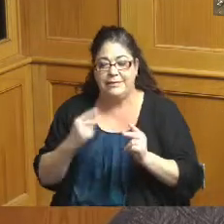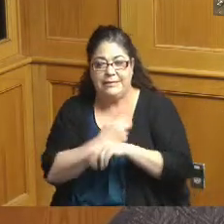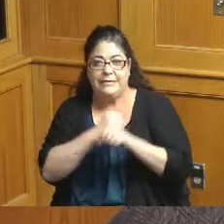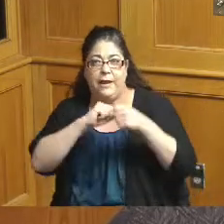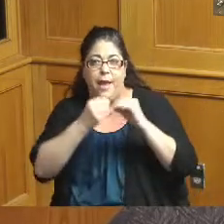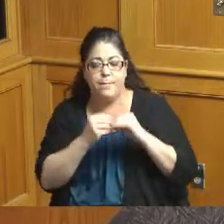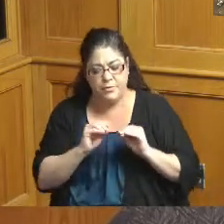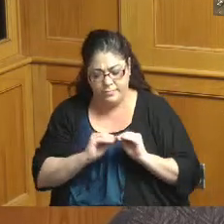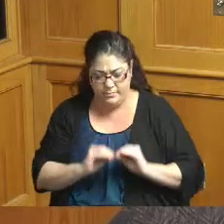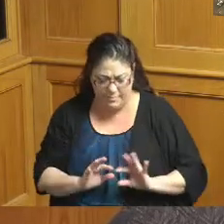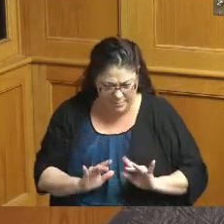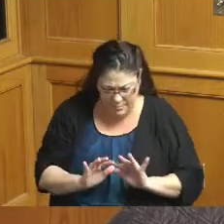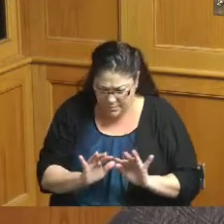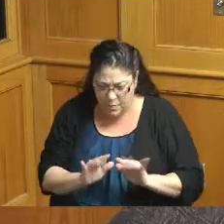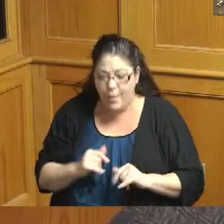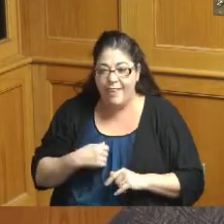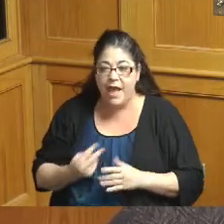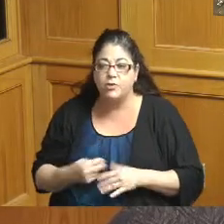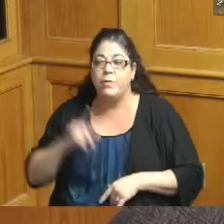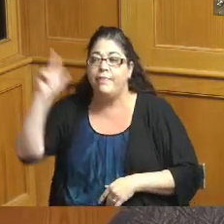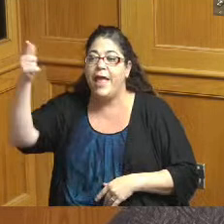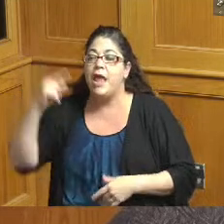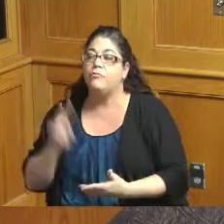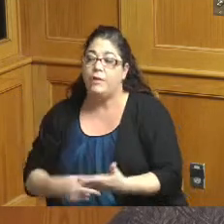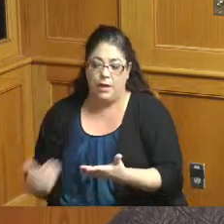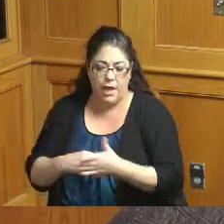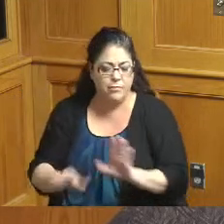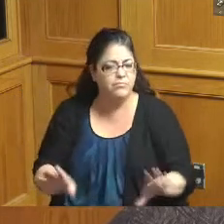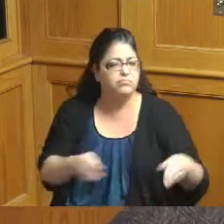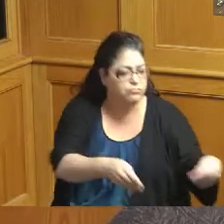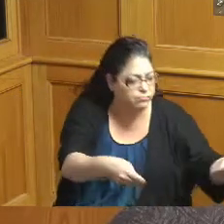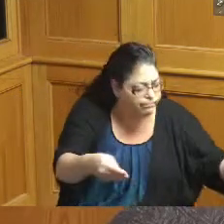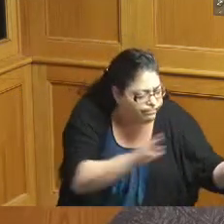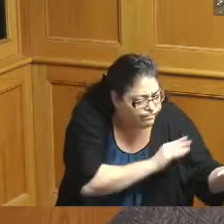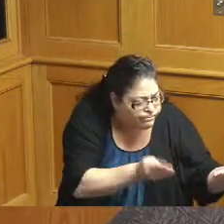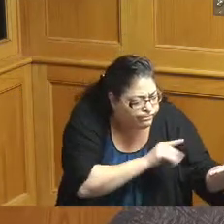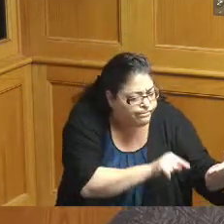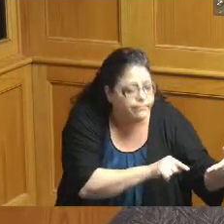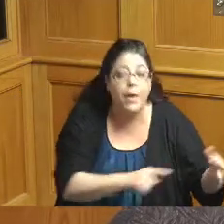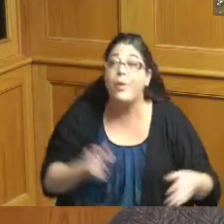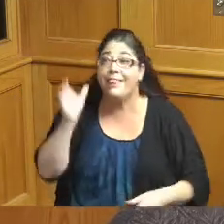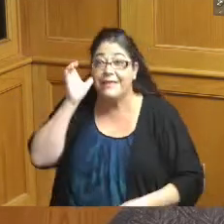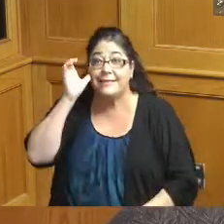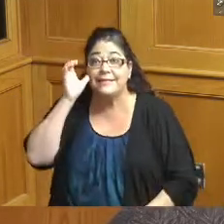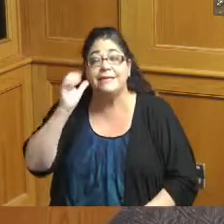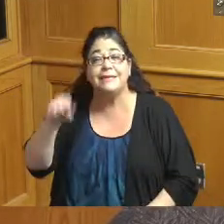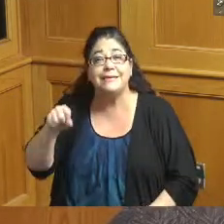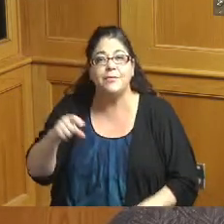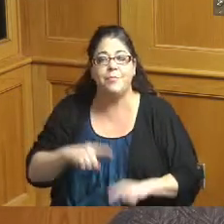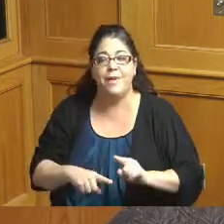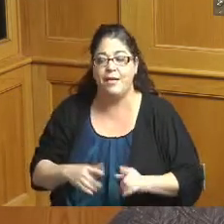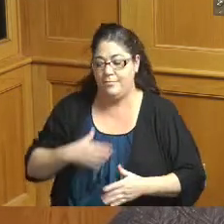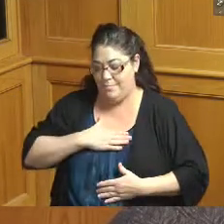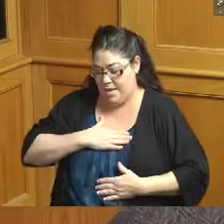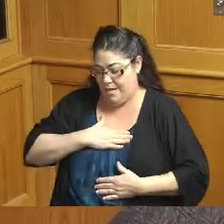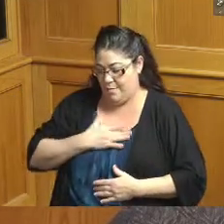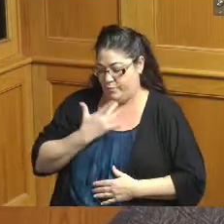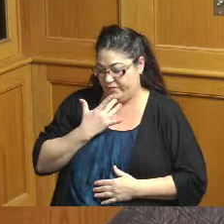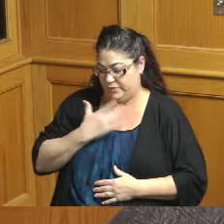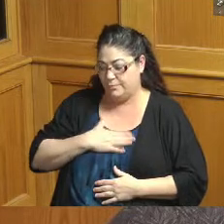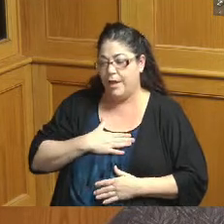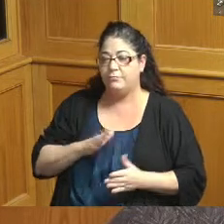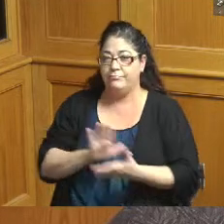and reflect back so I listened to what you say but we I'm speaking for myself and other